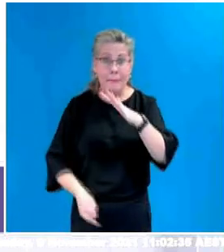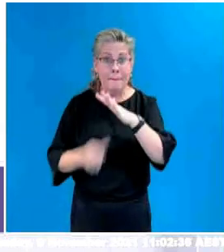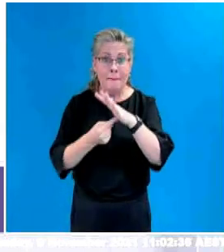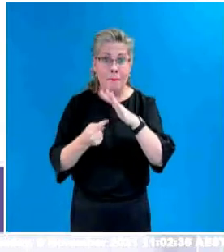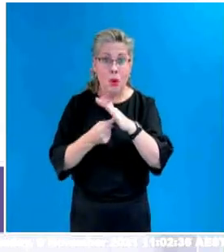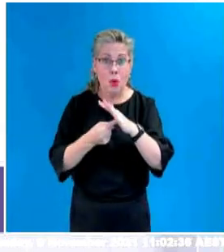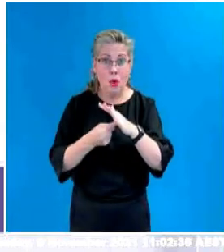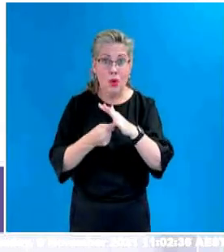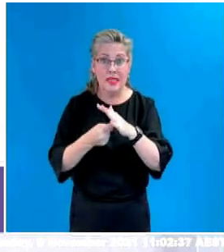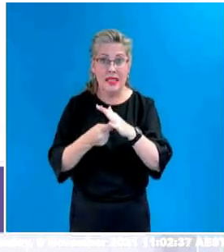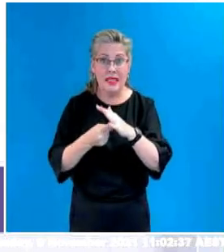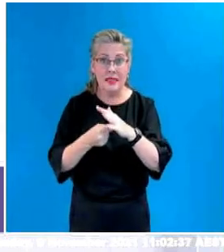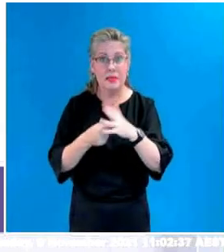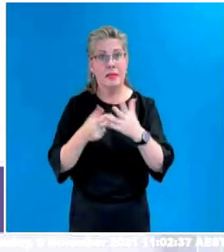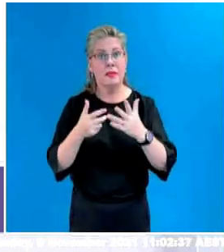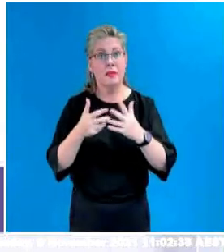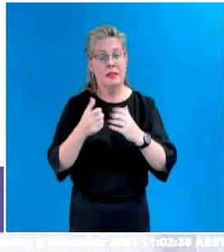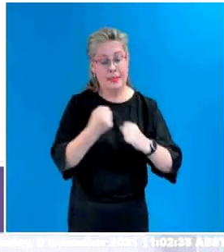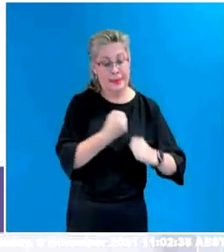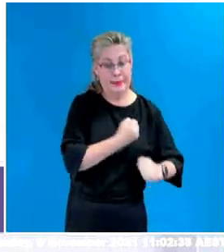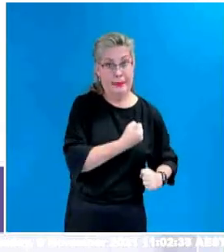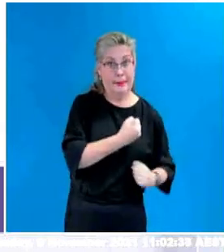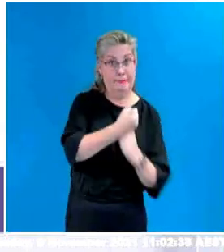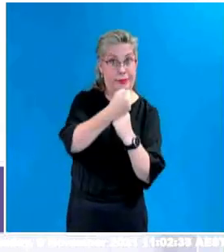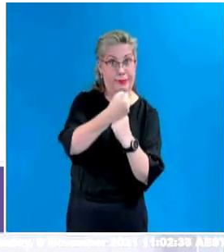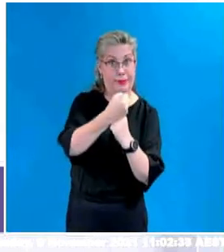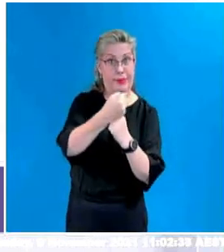The Guiding Principles, as you know, were adopted in 2011 but they